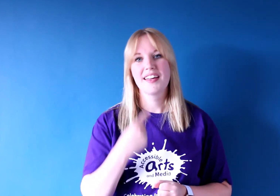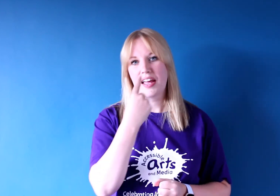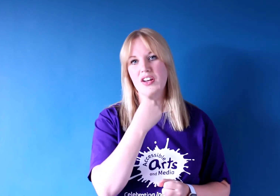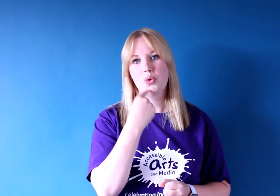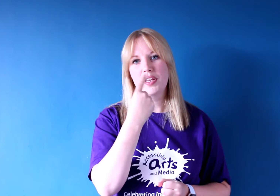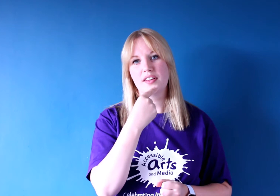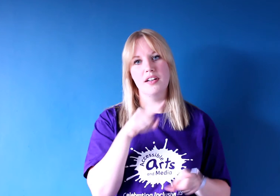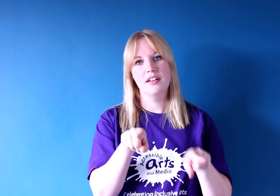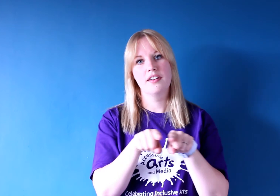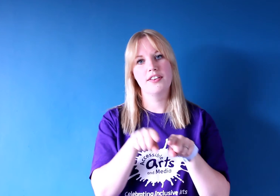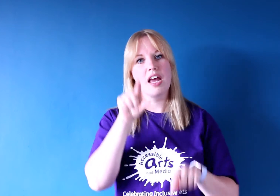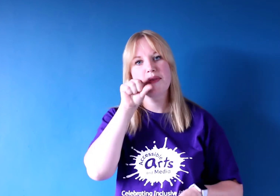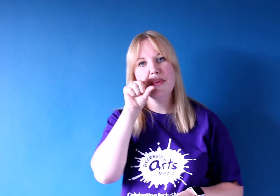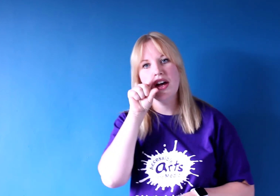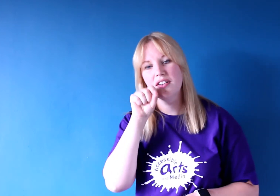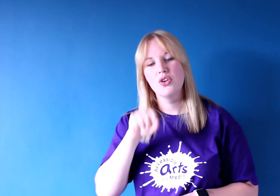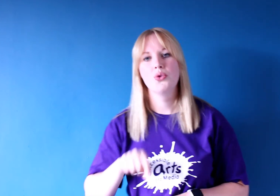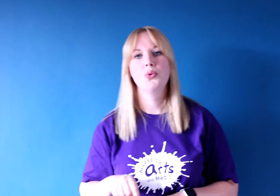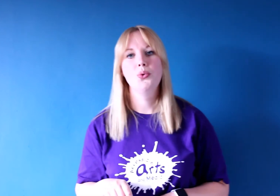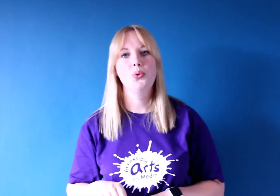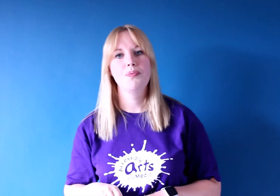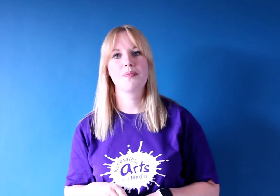Can you whistle the same as a bird?